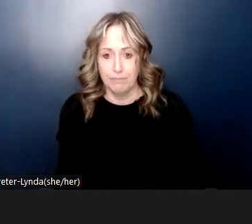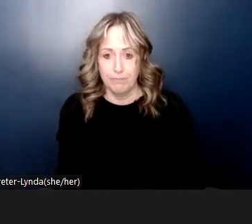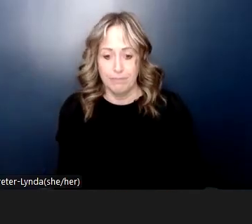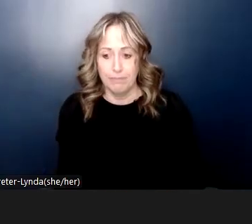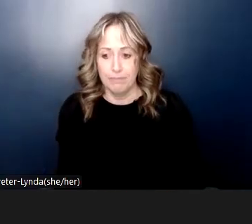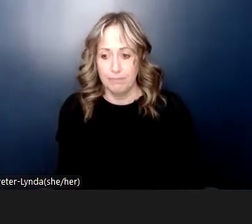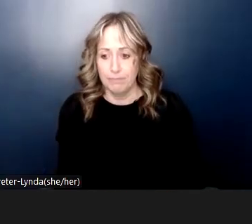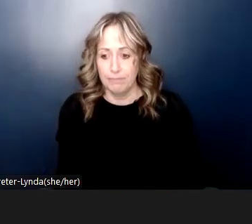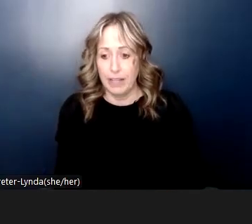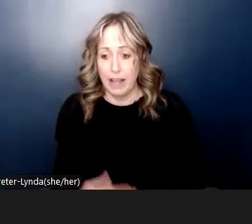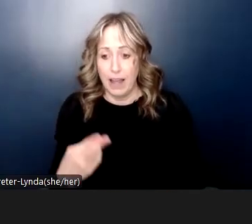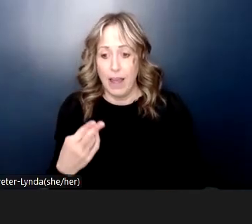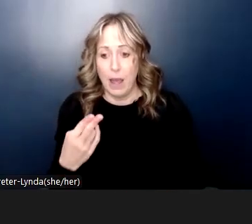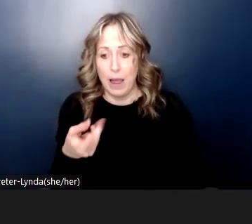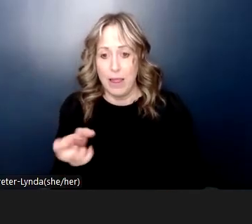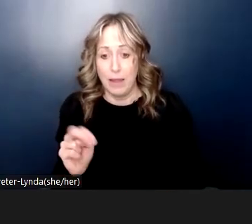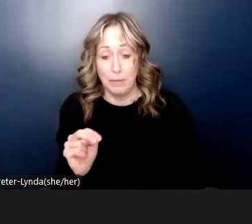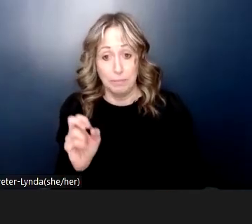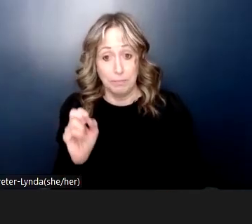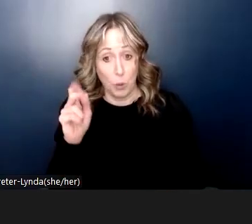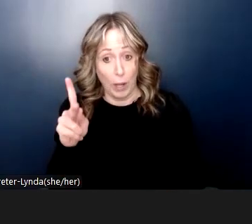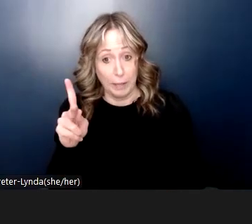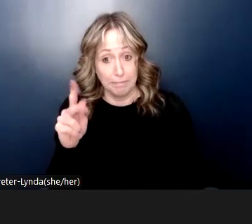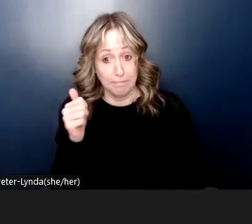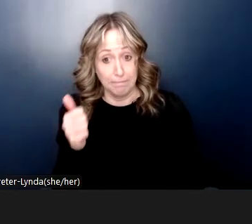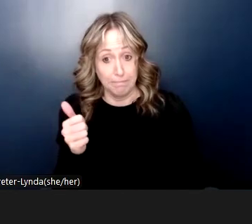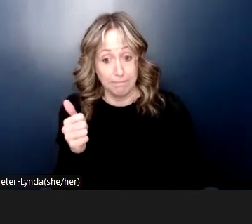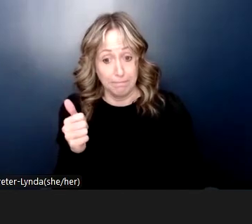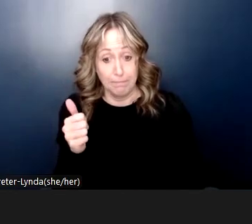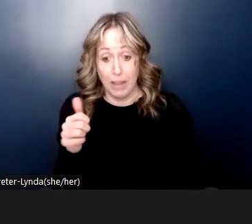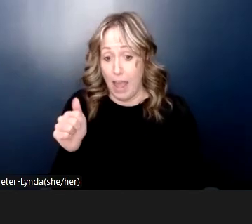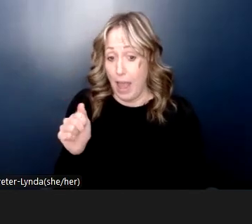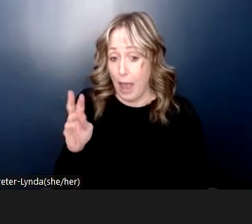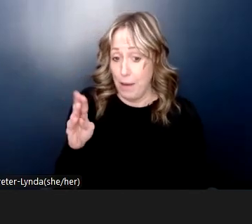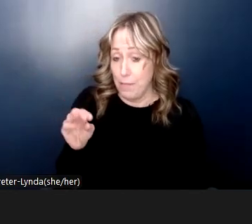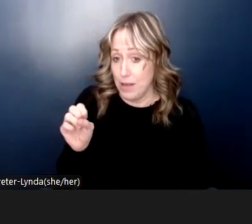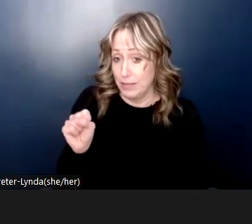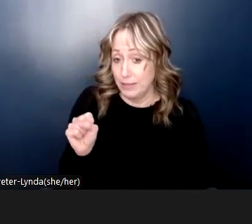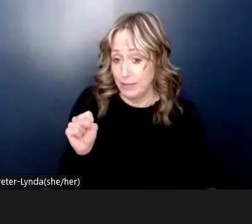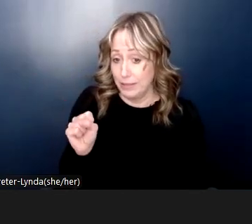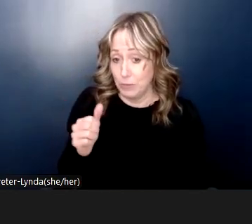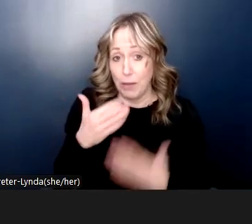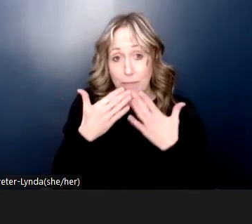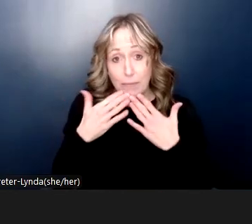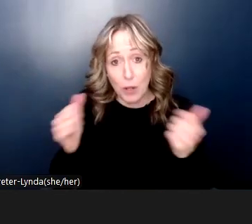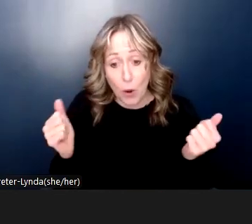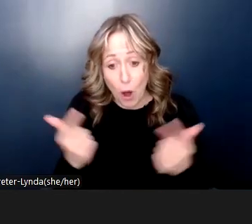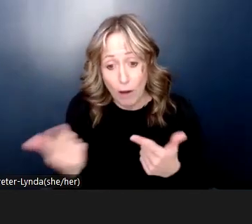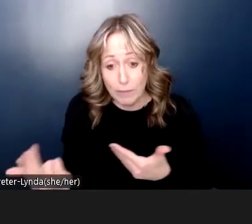Okay. All right, all right. Well, thank you everyone for joining us.